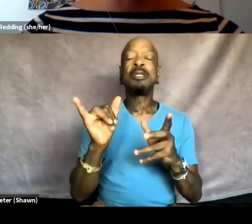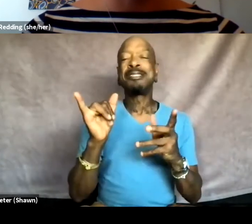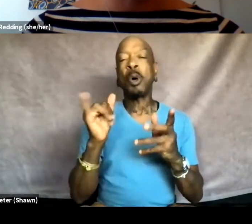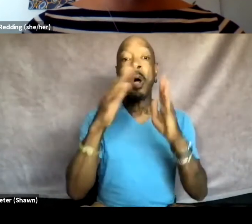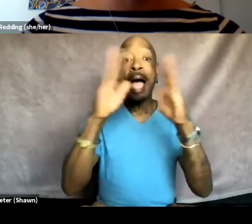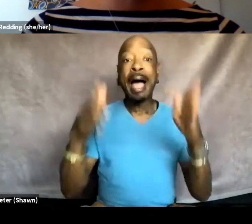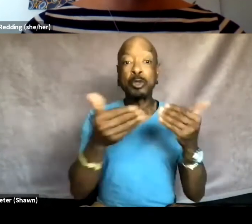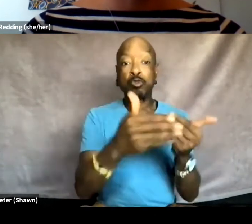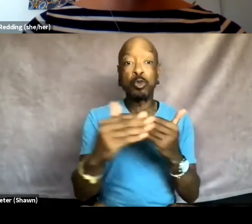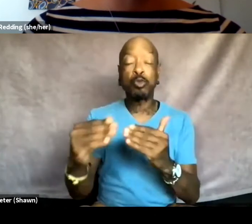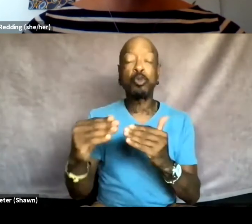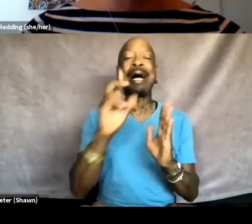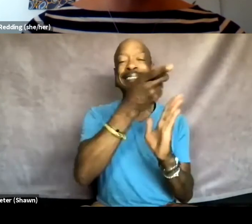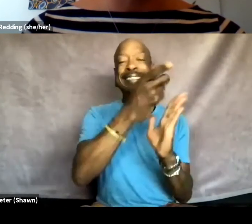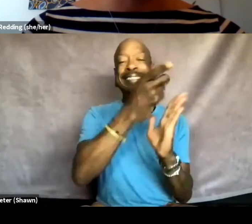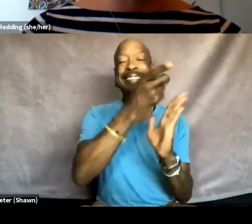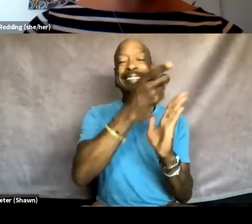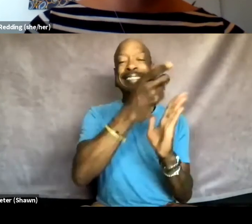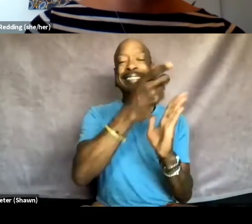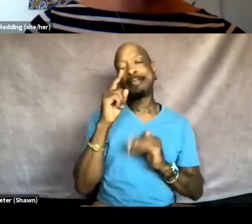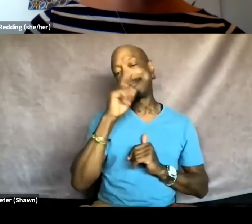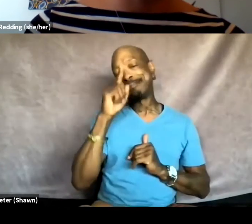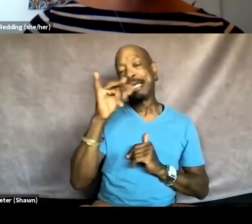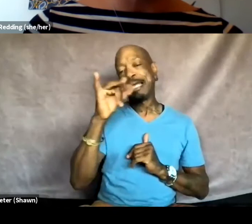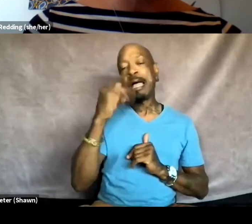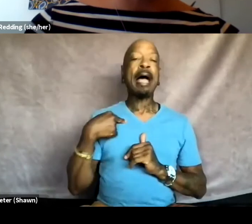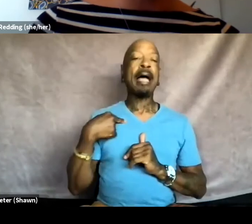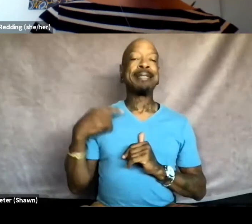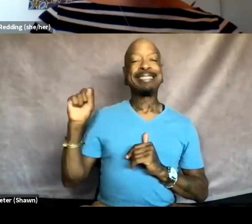Keah Brown: interior decorator on the side like I'm really good at it, but sometimes